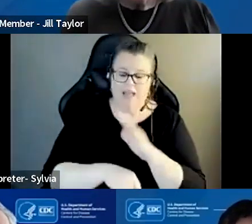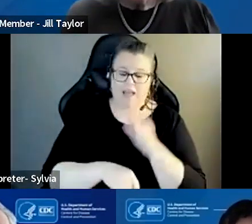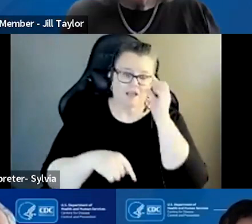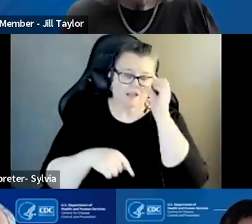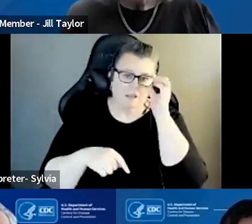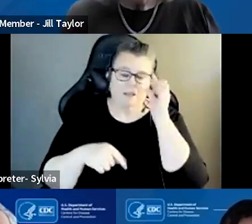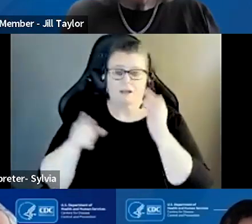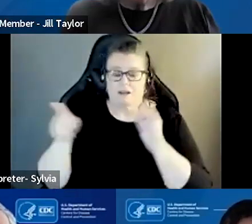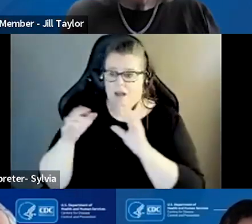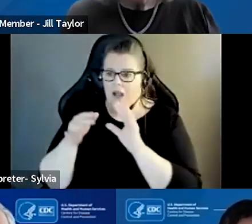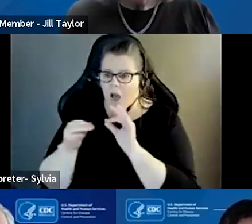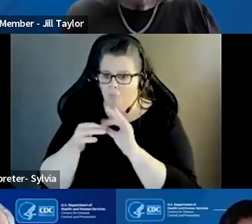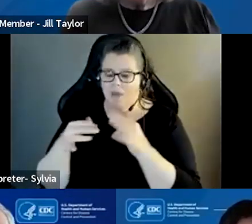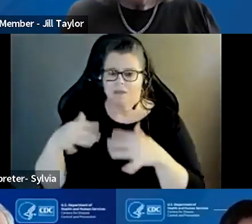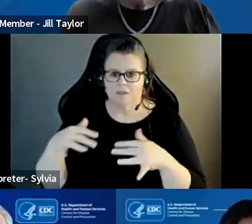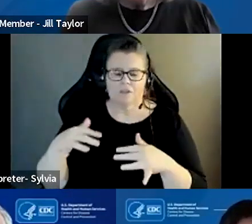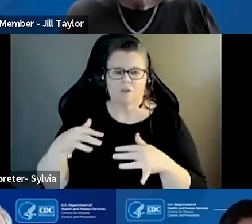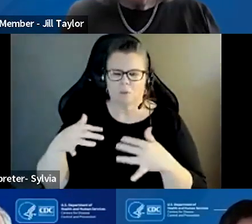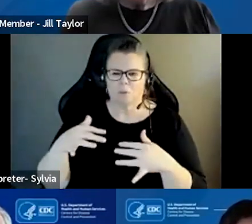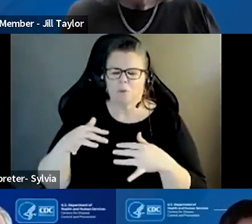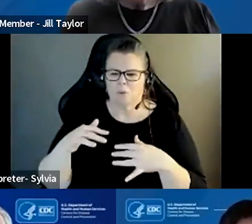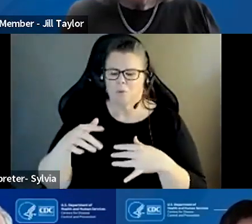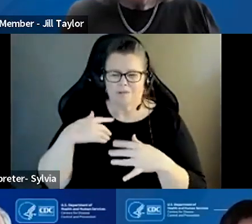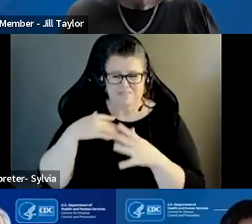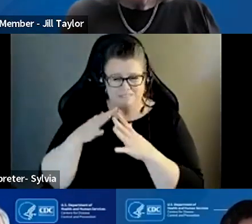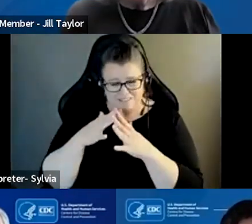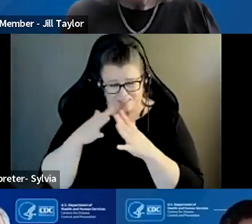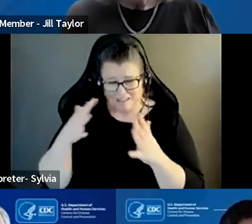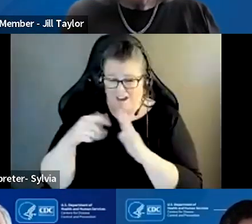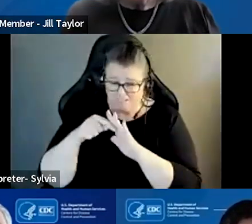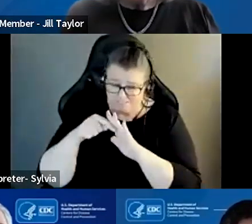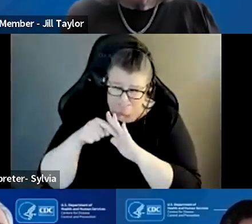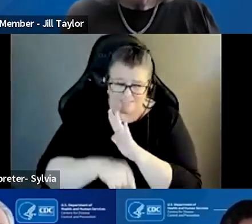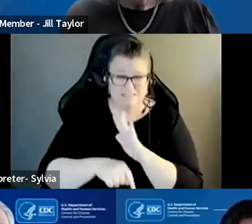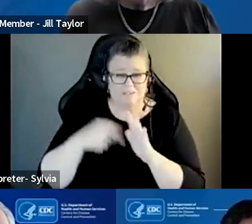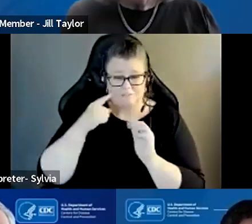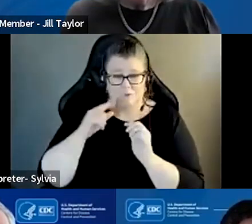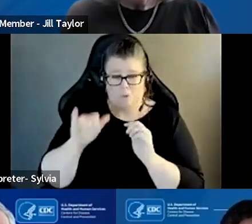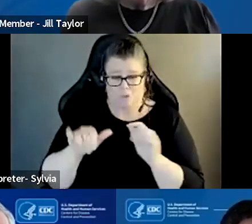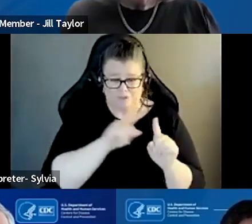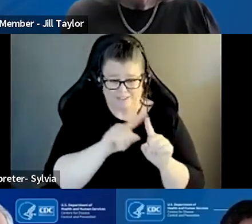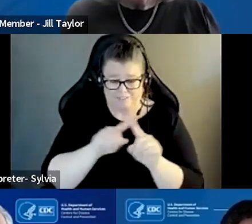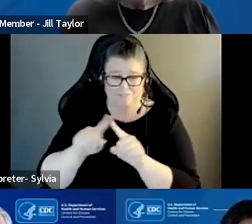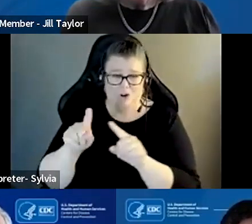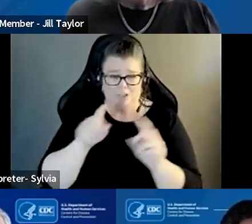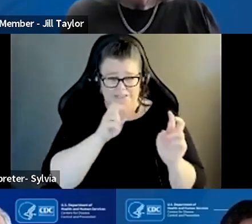you know, necessarily because of all the different data topics, led me to think about my time